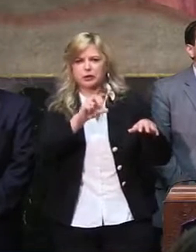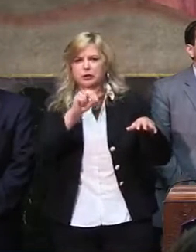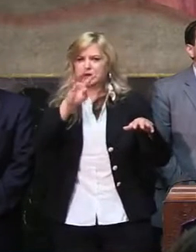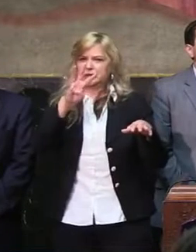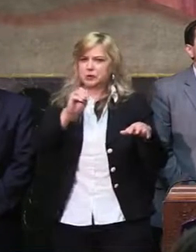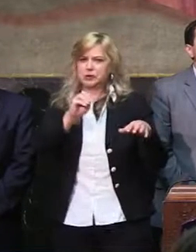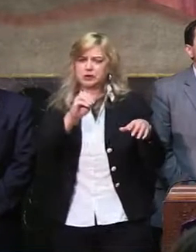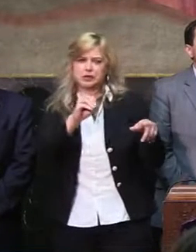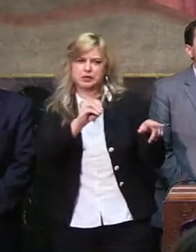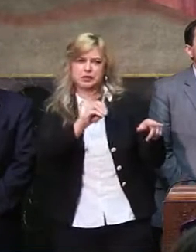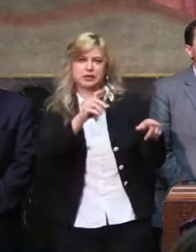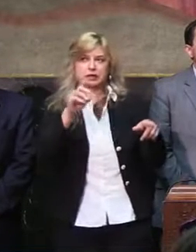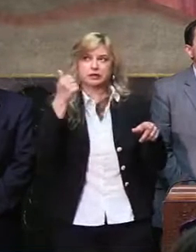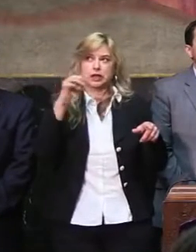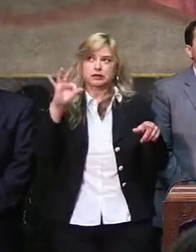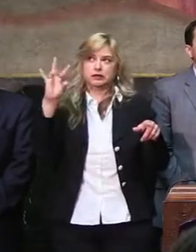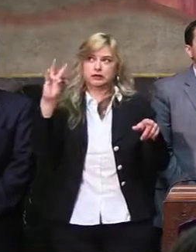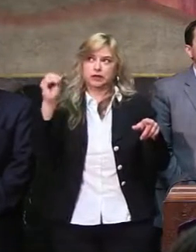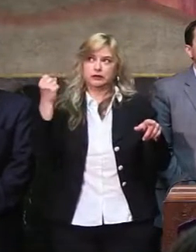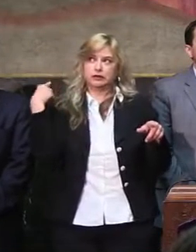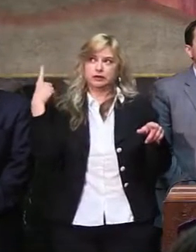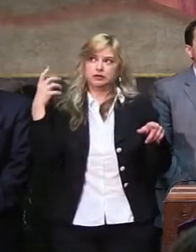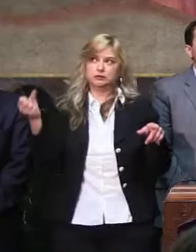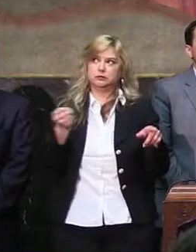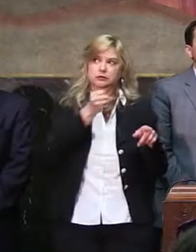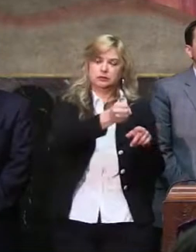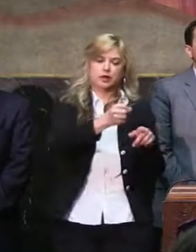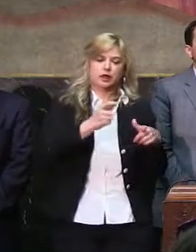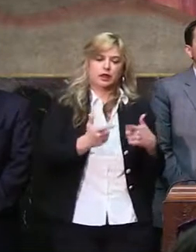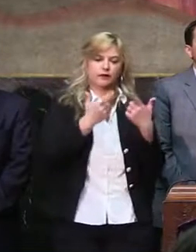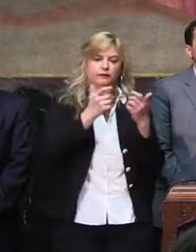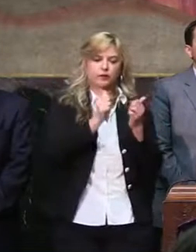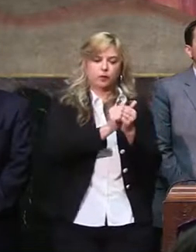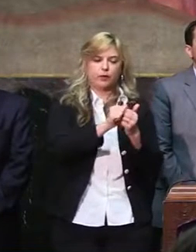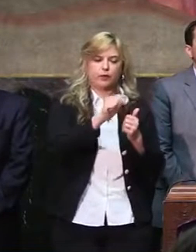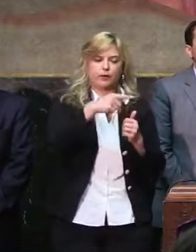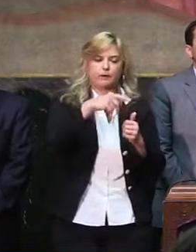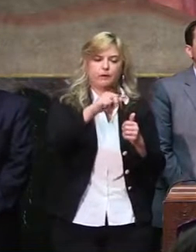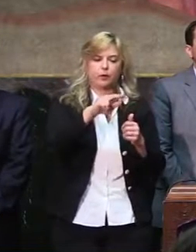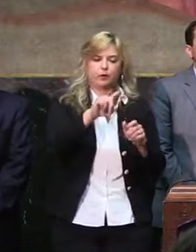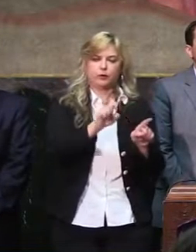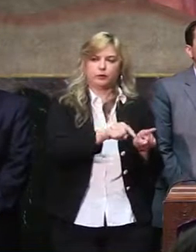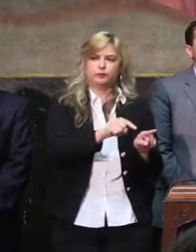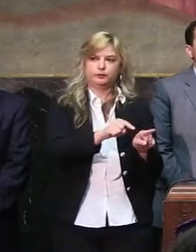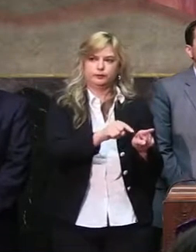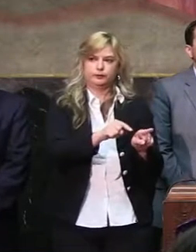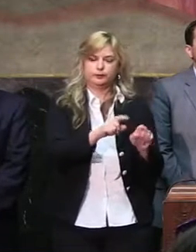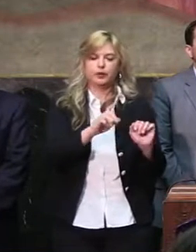life with parole; they still in this bill and it's a fairness issue because they when they were sentenced they had life